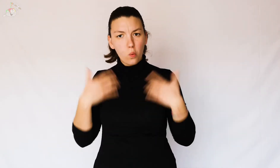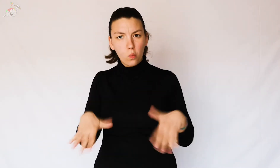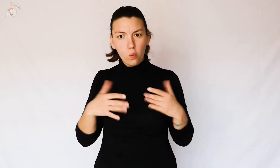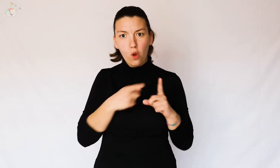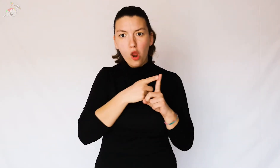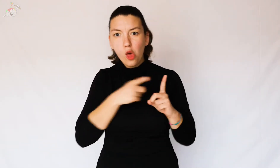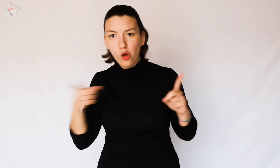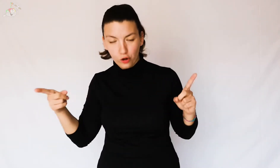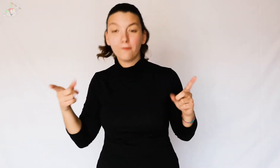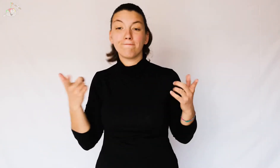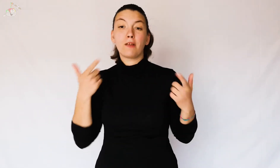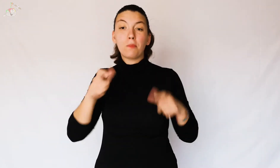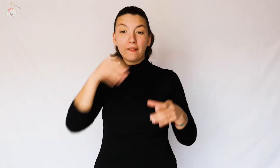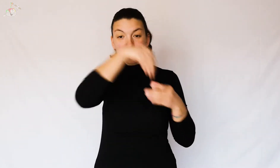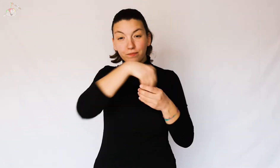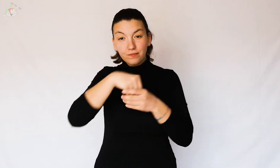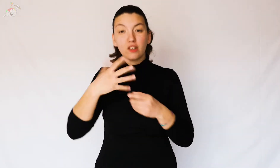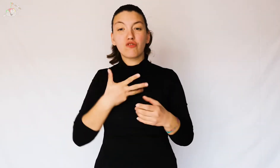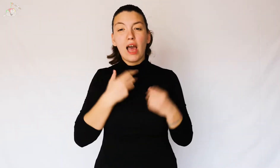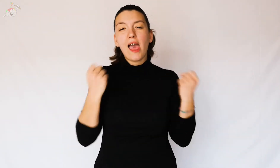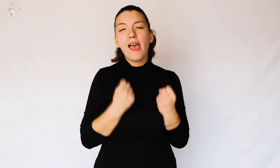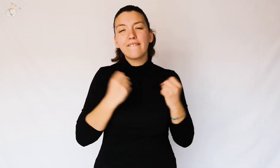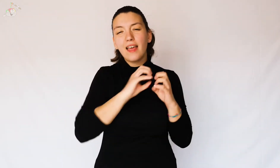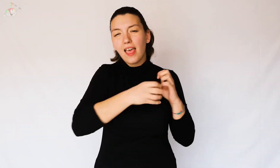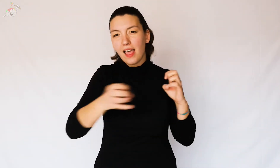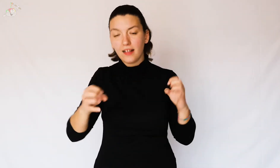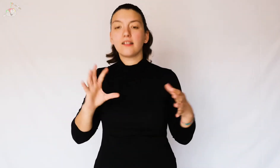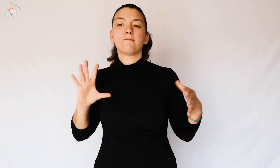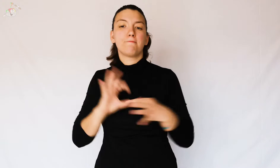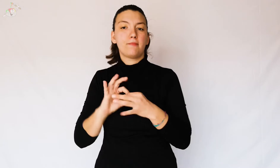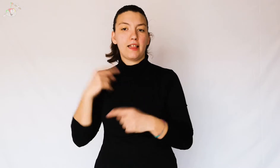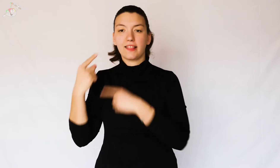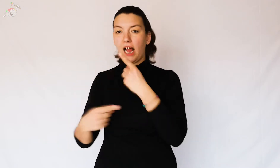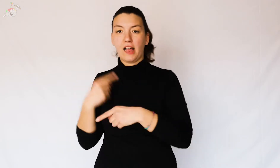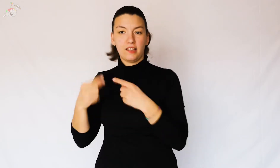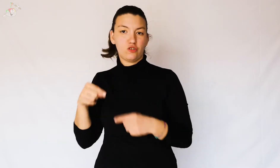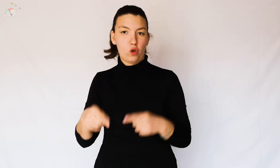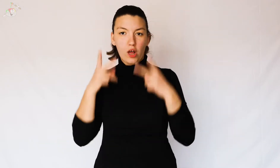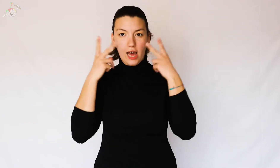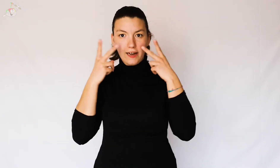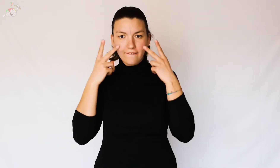It is so long because there are various events linked to the Carnival tradition